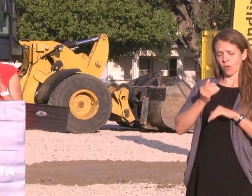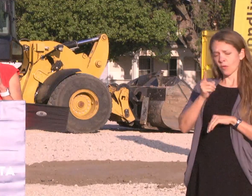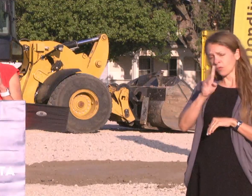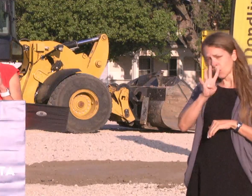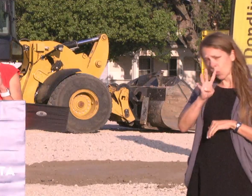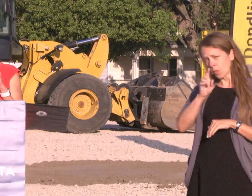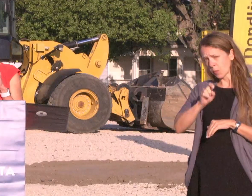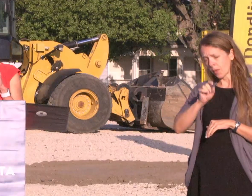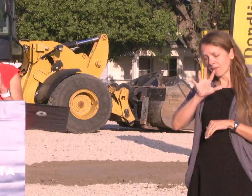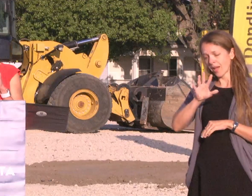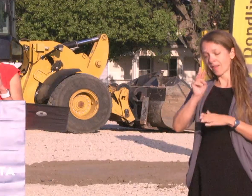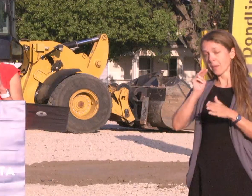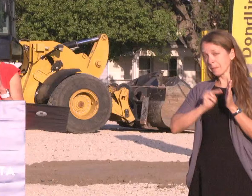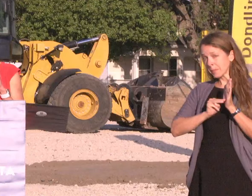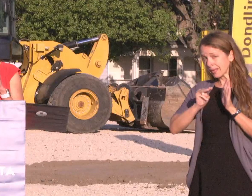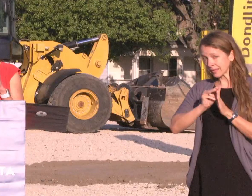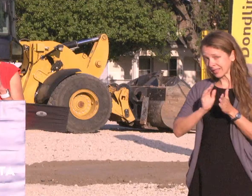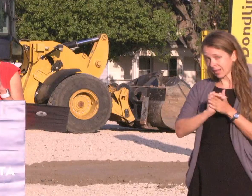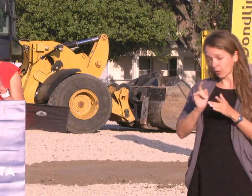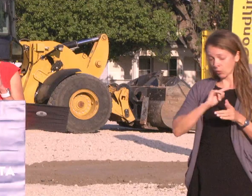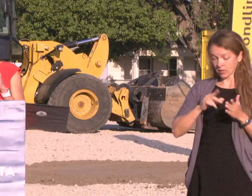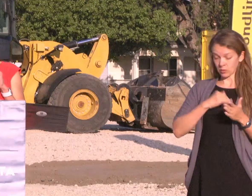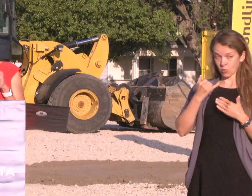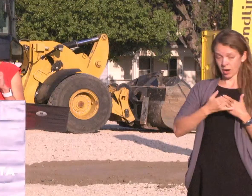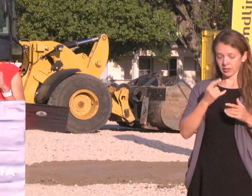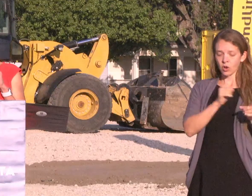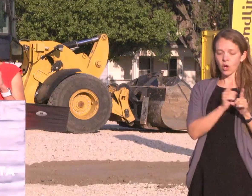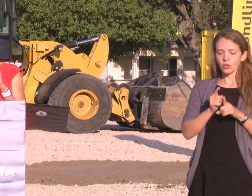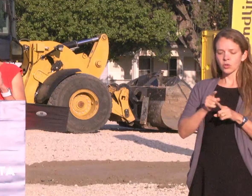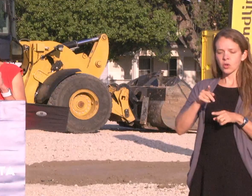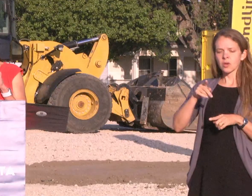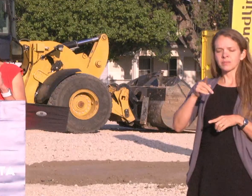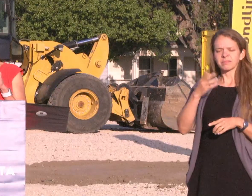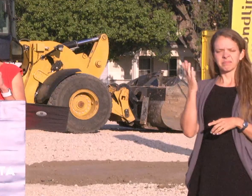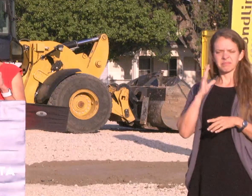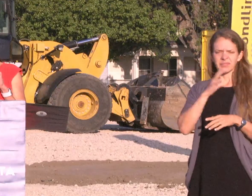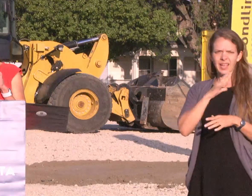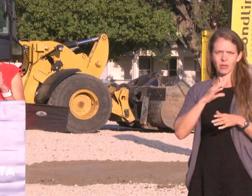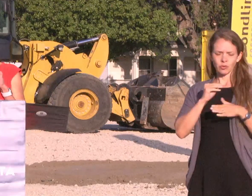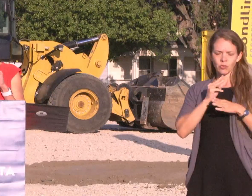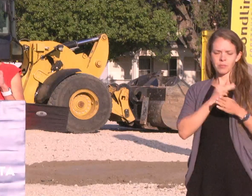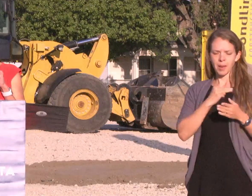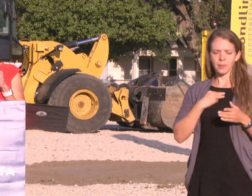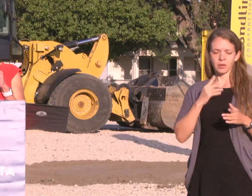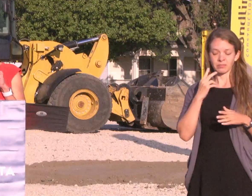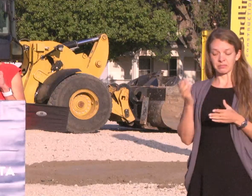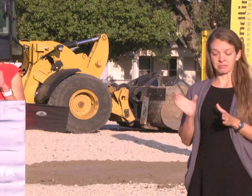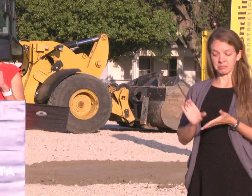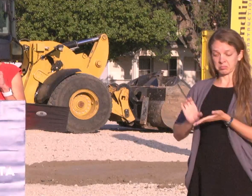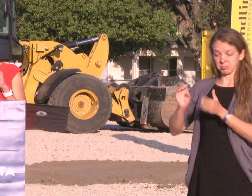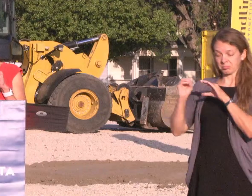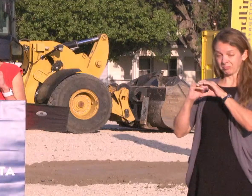million to this project and also past council members who have set aside $2 million from the